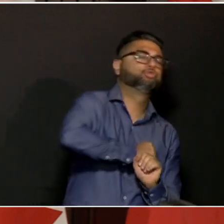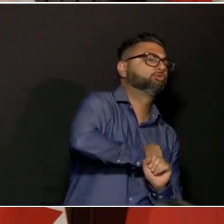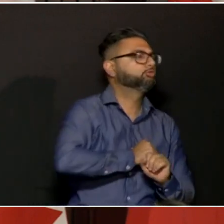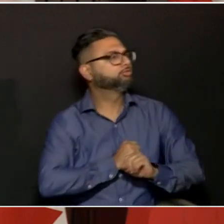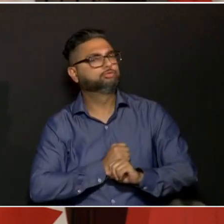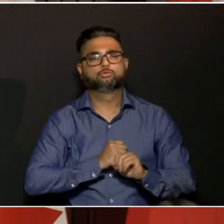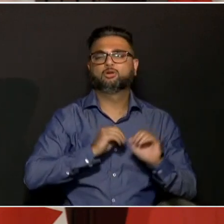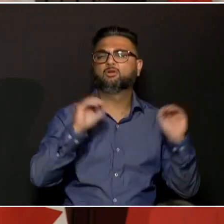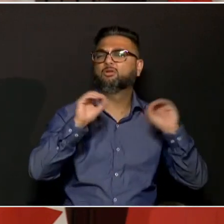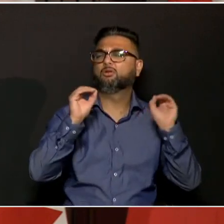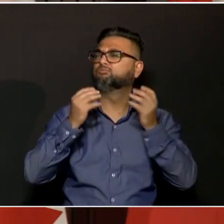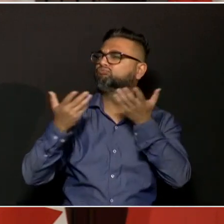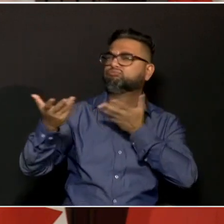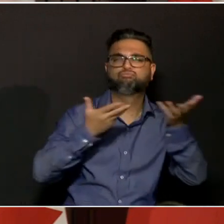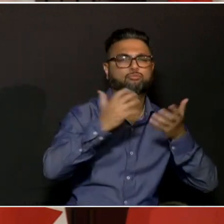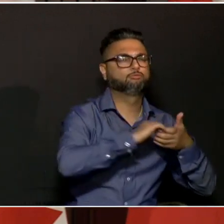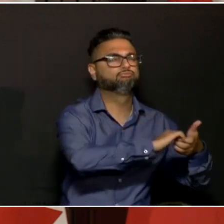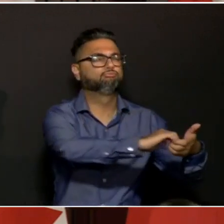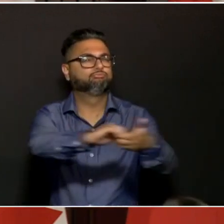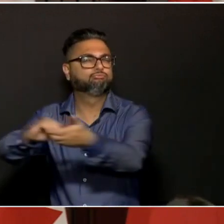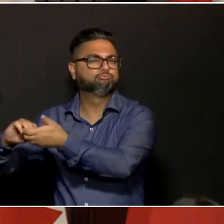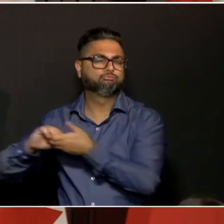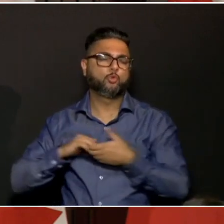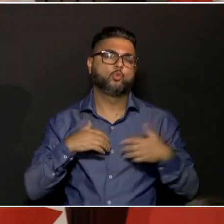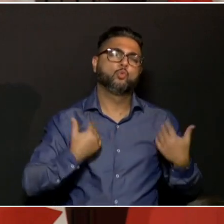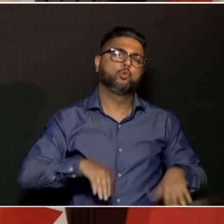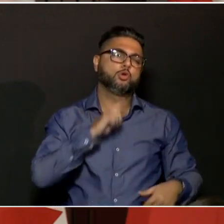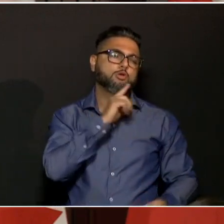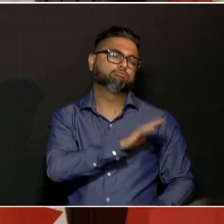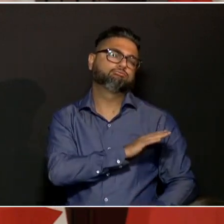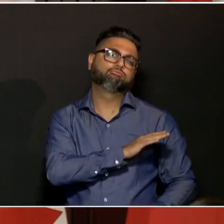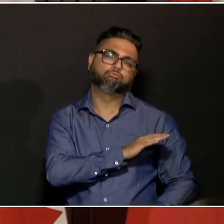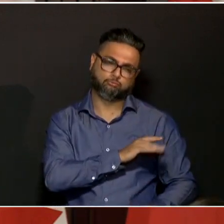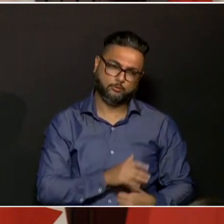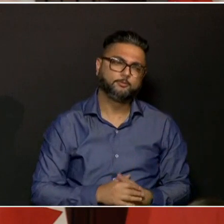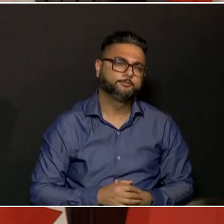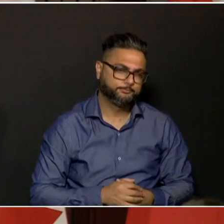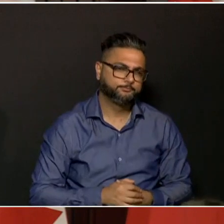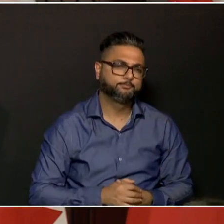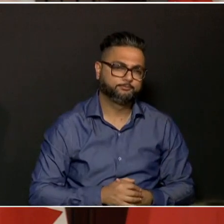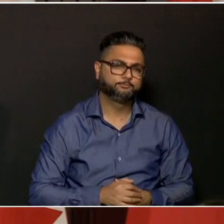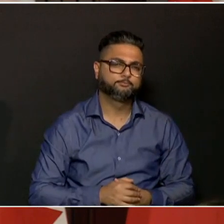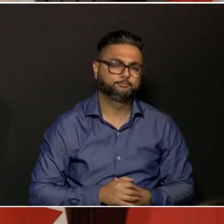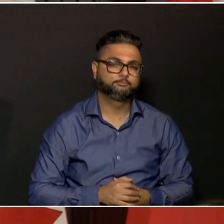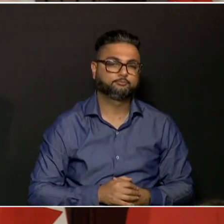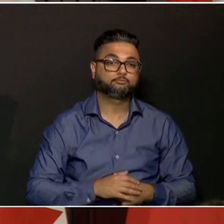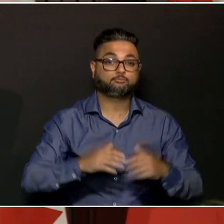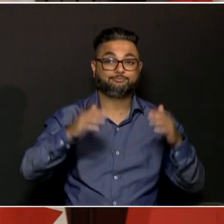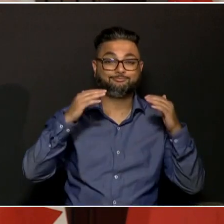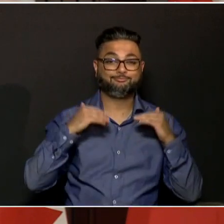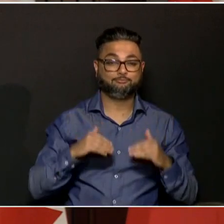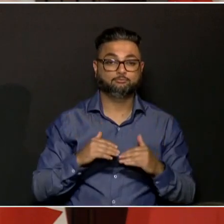working well together and let us continue doing it. Follow-up.